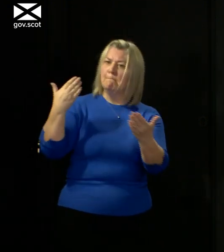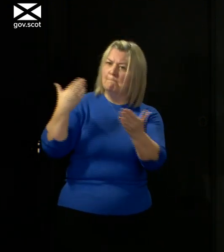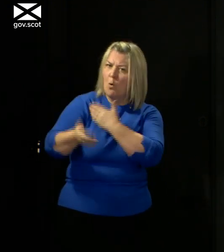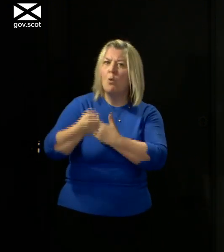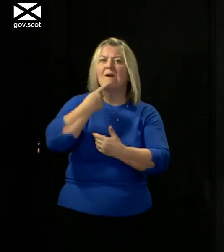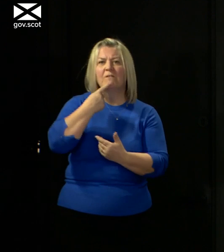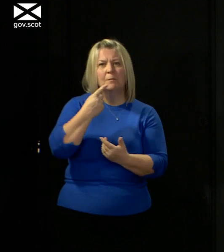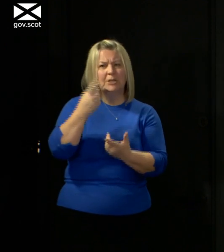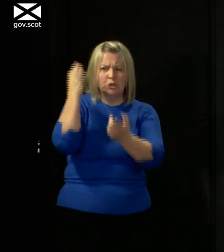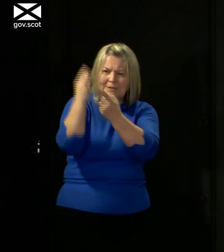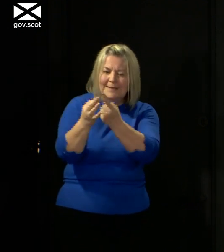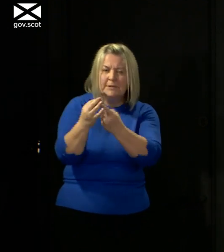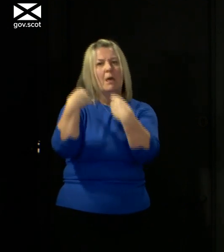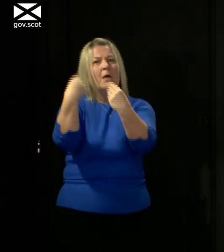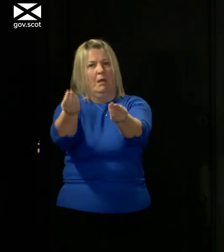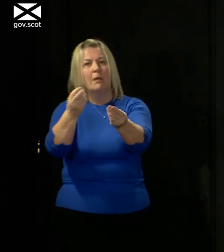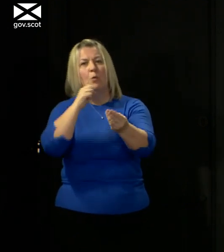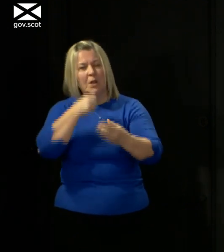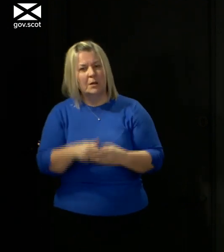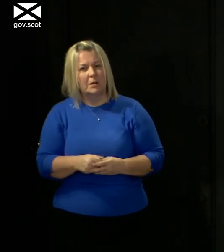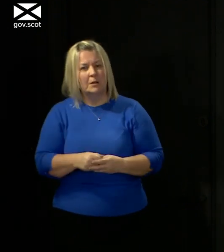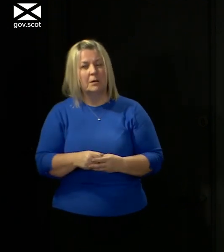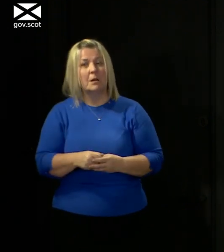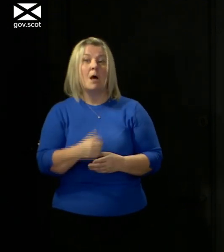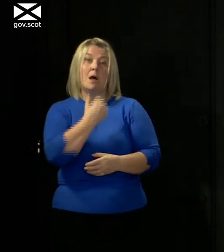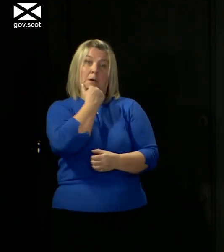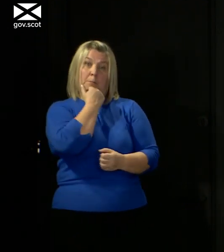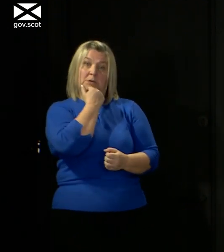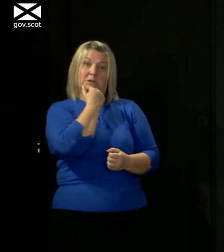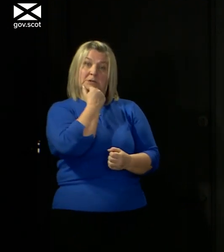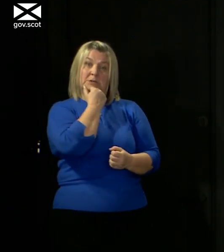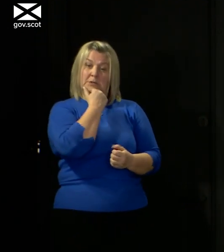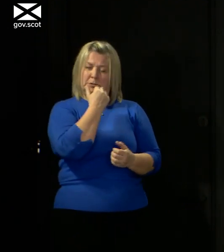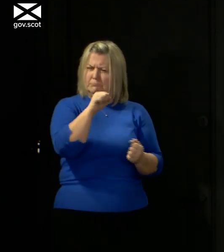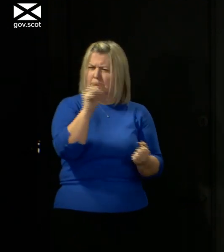detailed information not just of quantities which I know is important but